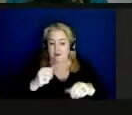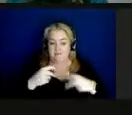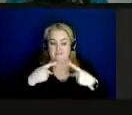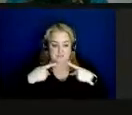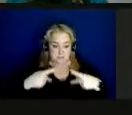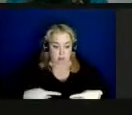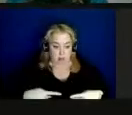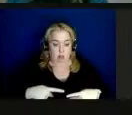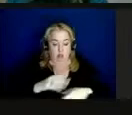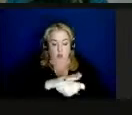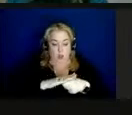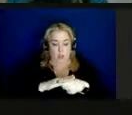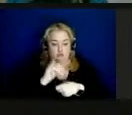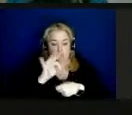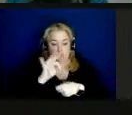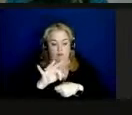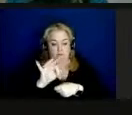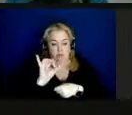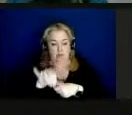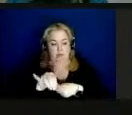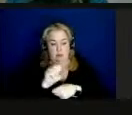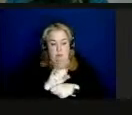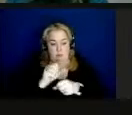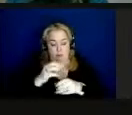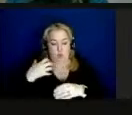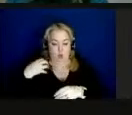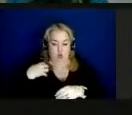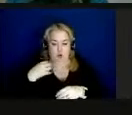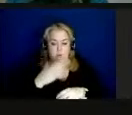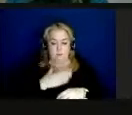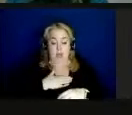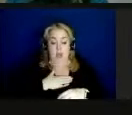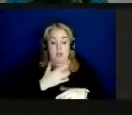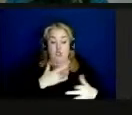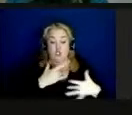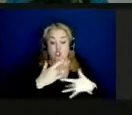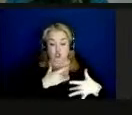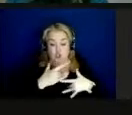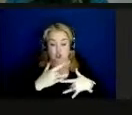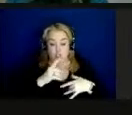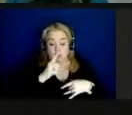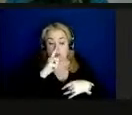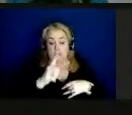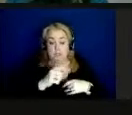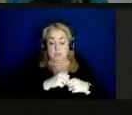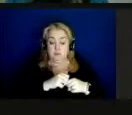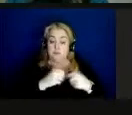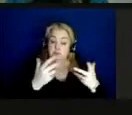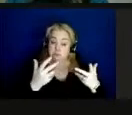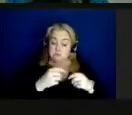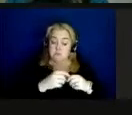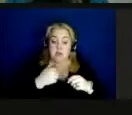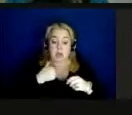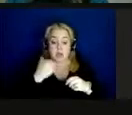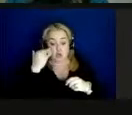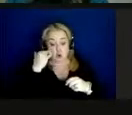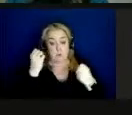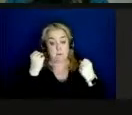THE BULLET POINTS READS BASED ON WHERE WORK IS FORUM AND NOT